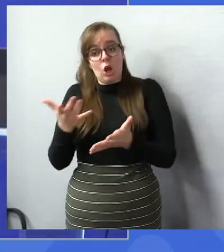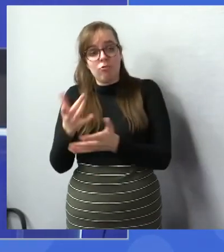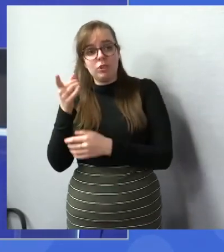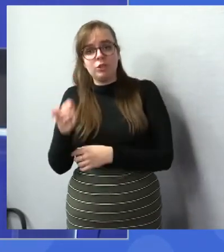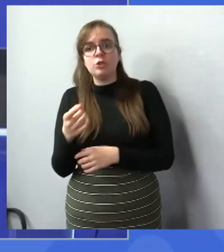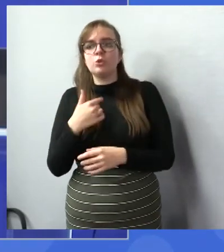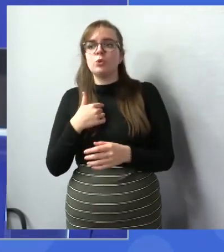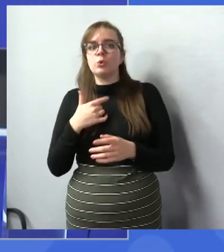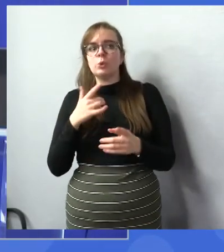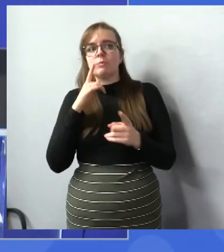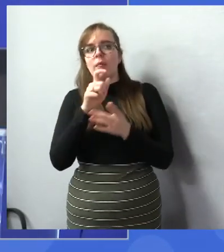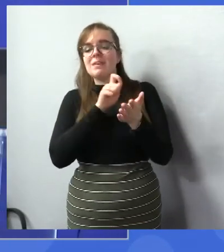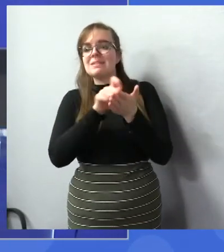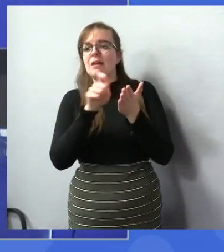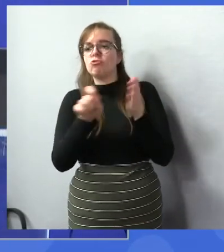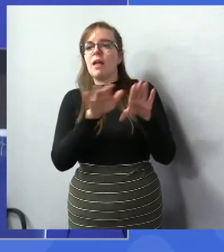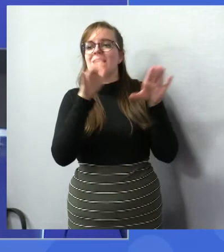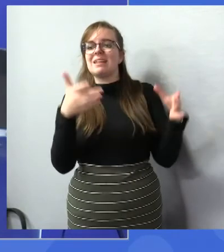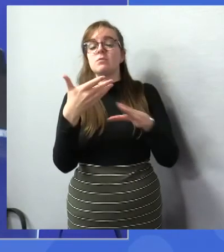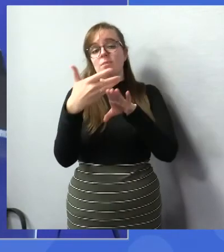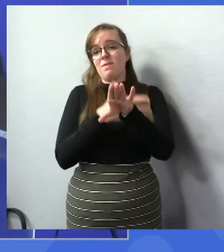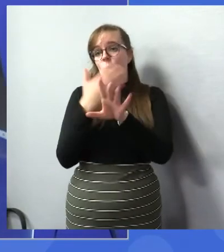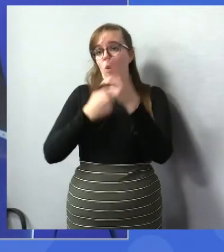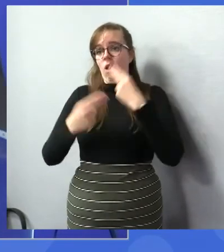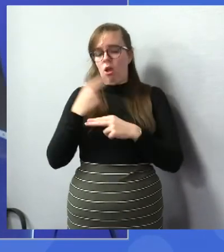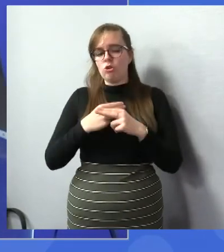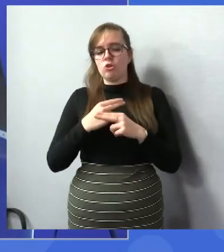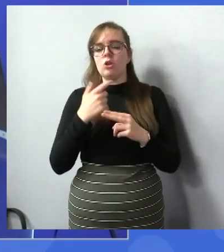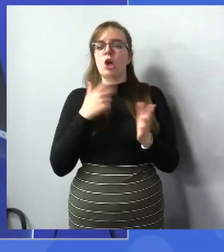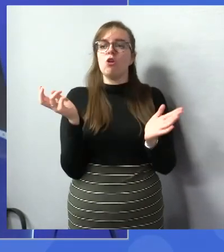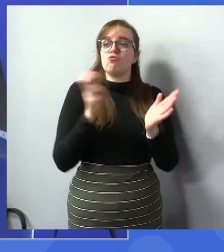Secretariat desk just before you have your lunch just to register that what